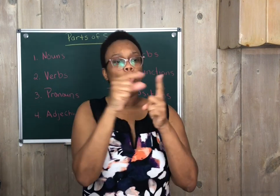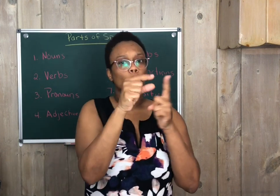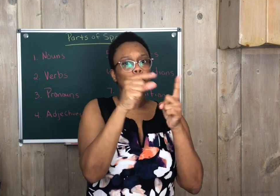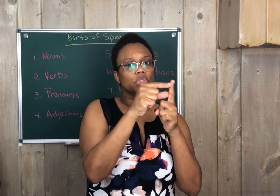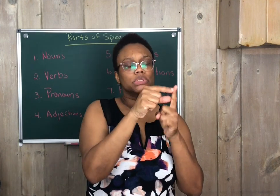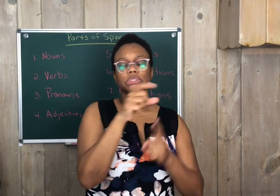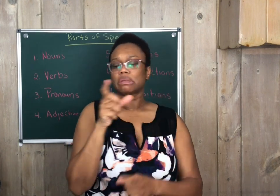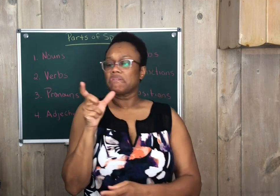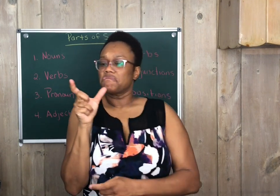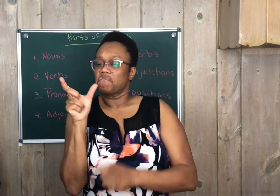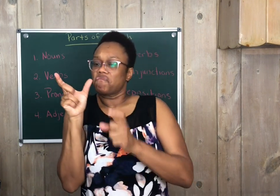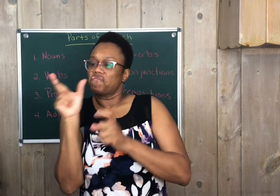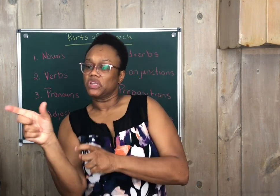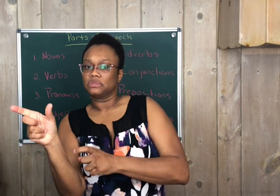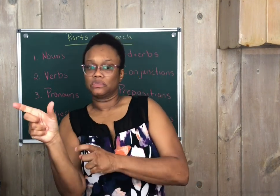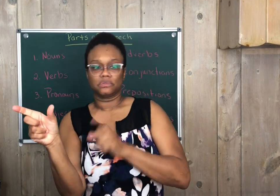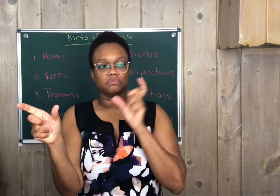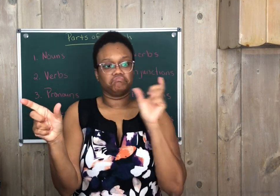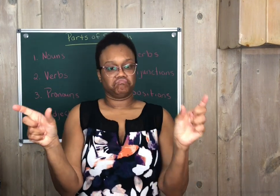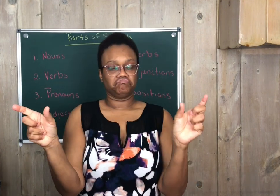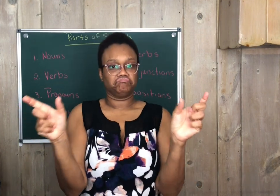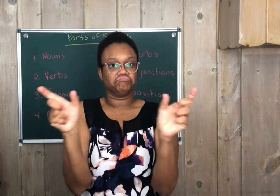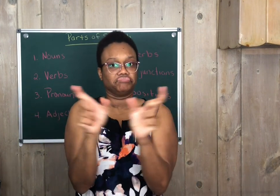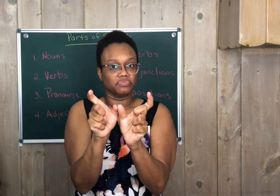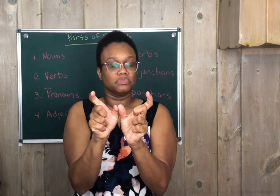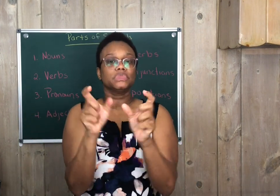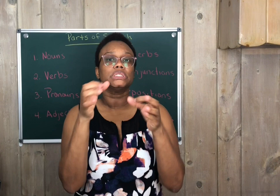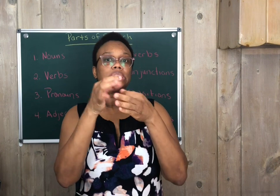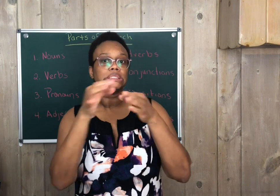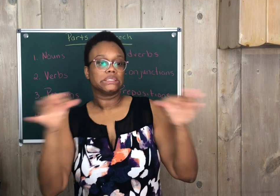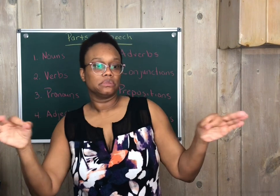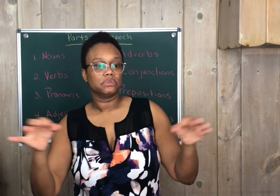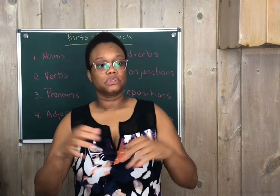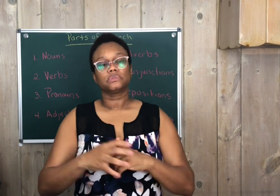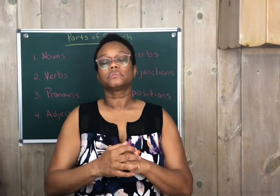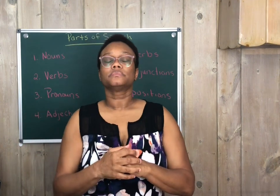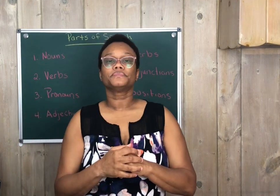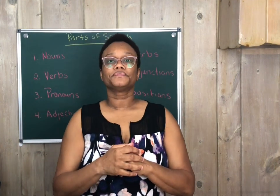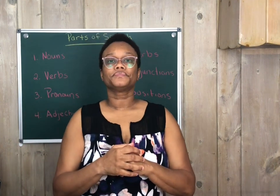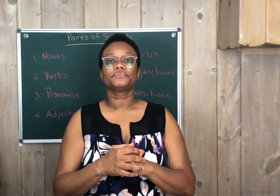Conjunctions connect words and phrases together in sentences